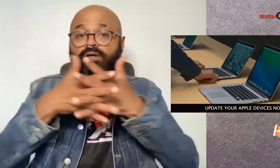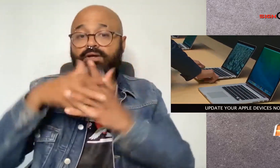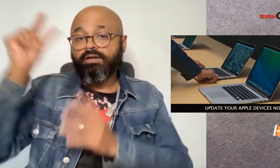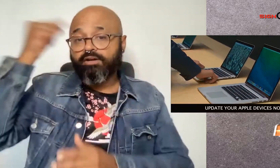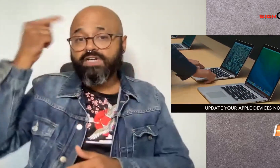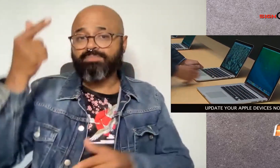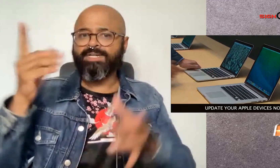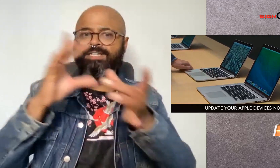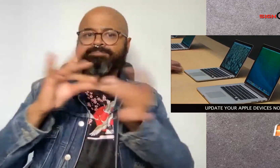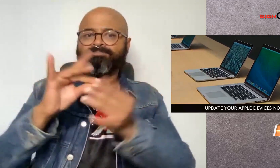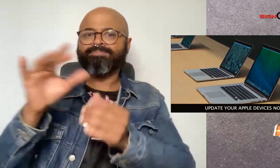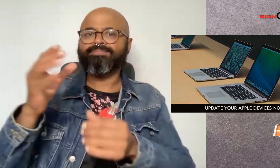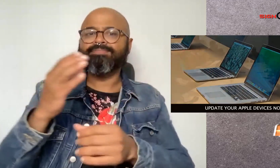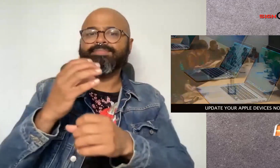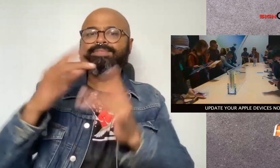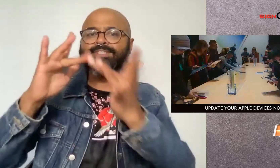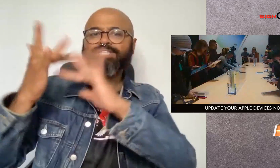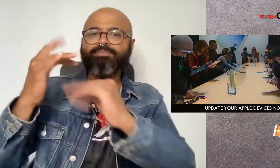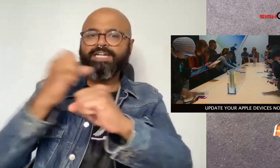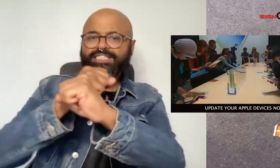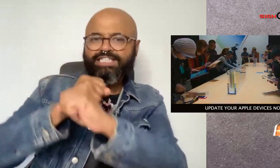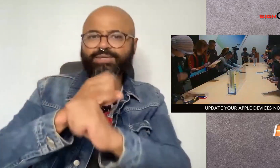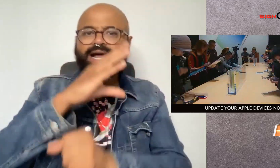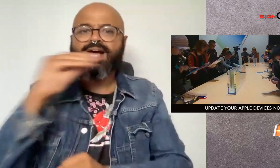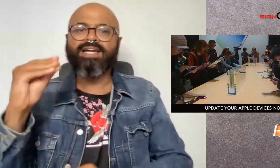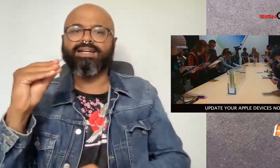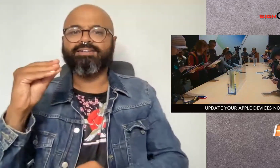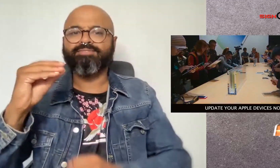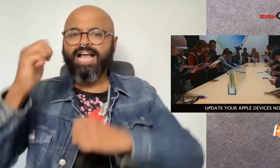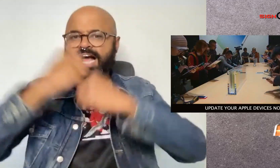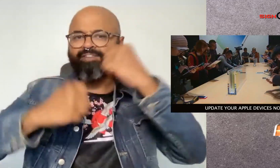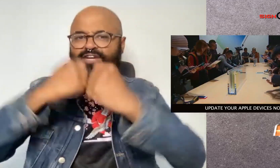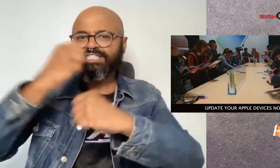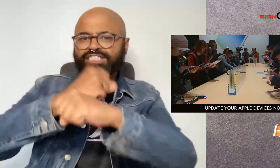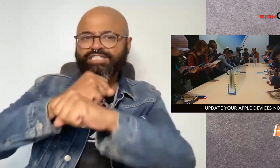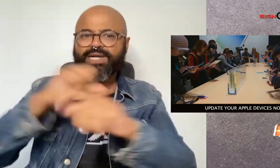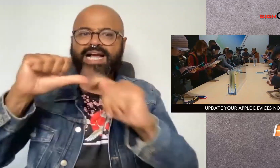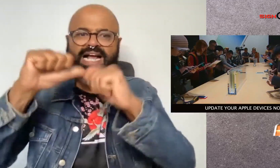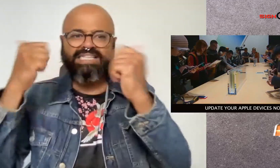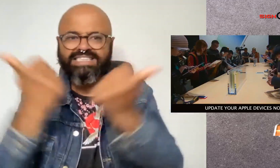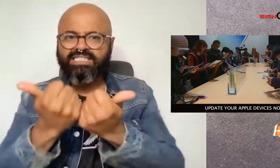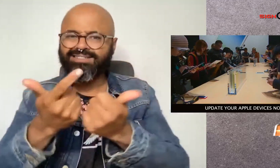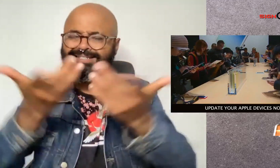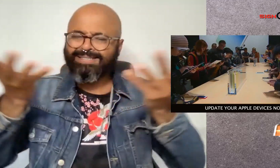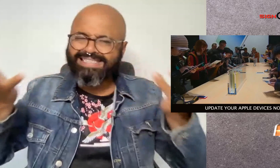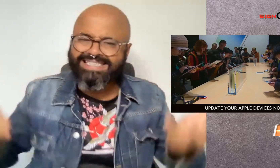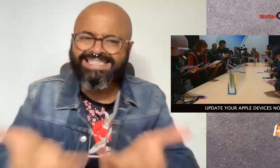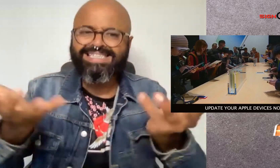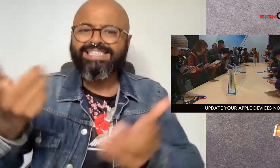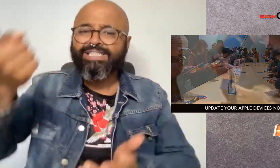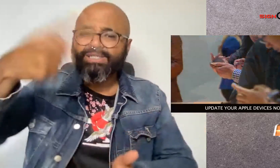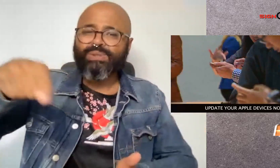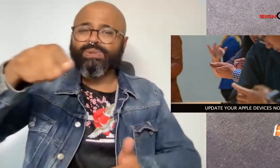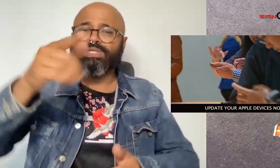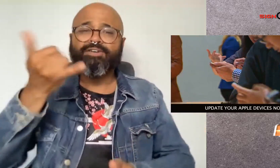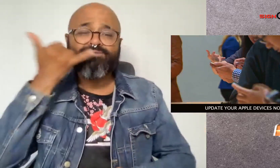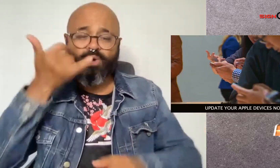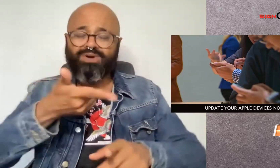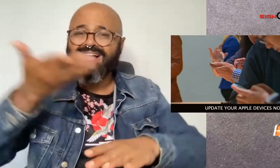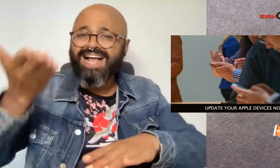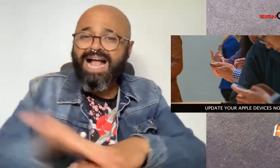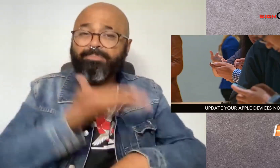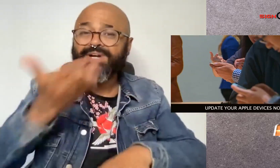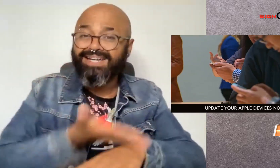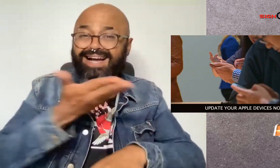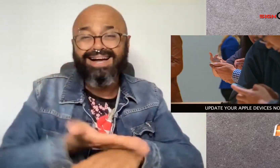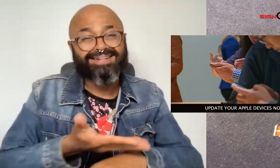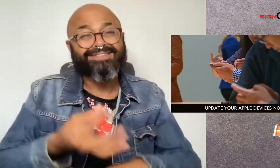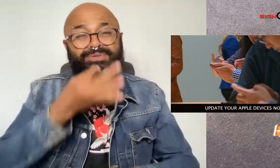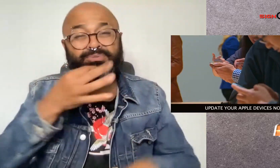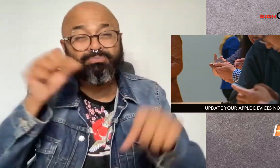the US government's cybersecurity and infrastructure security agency also urged users to update